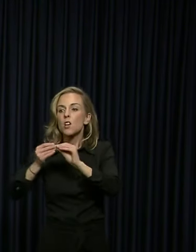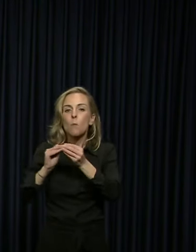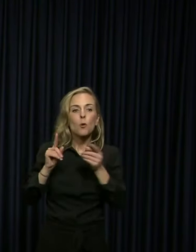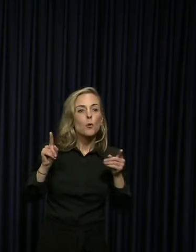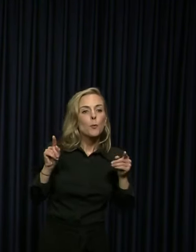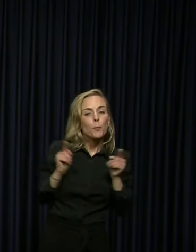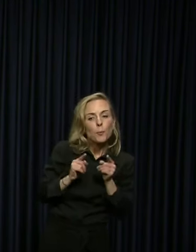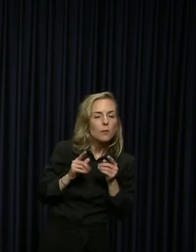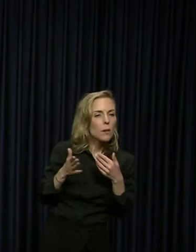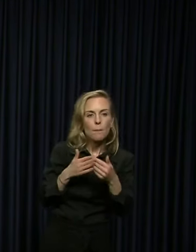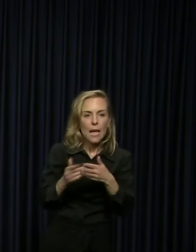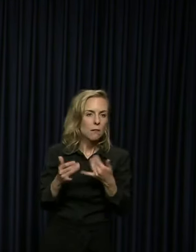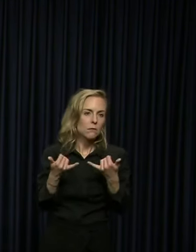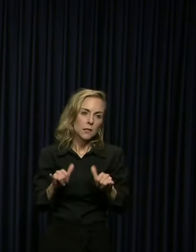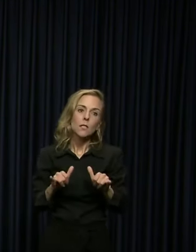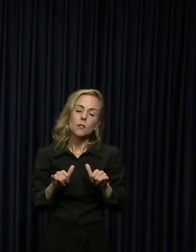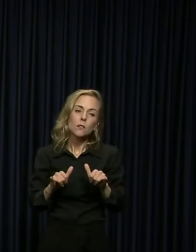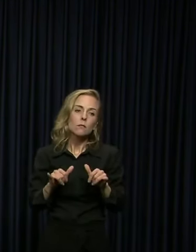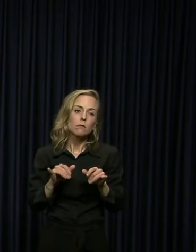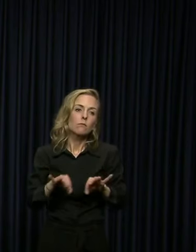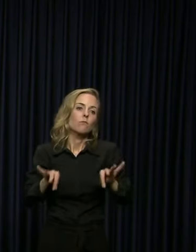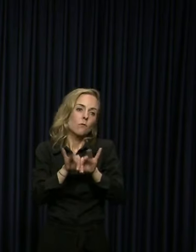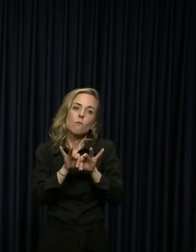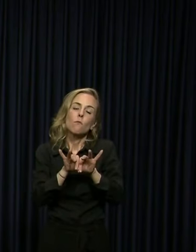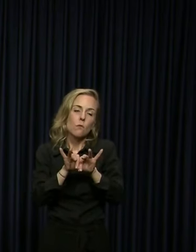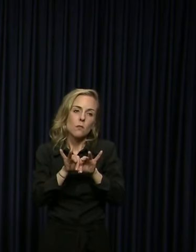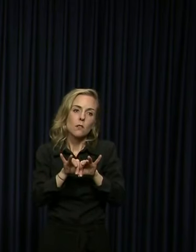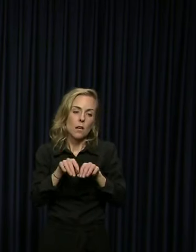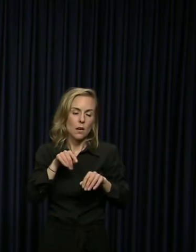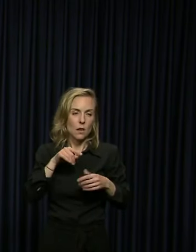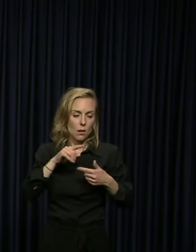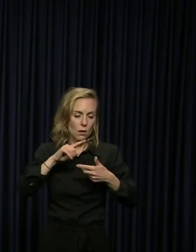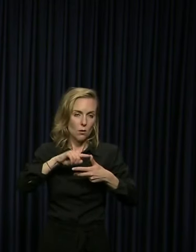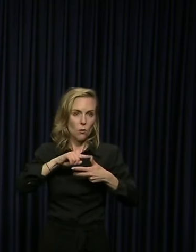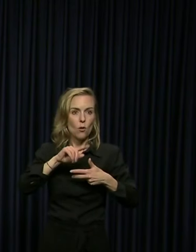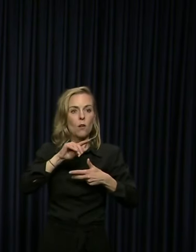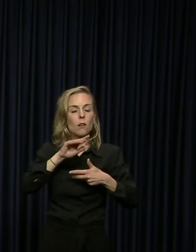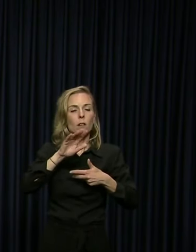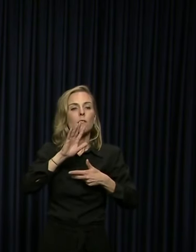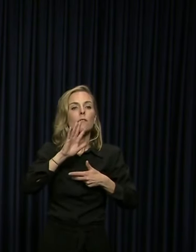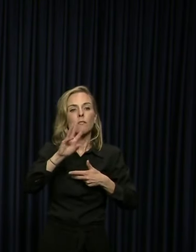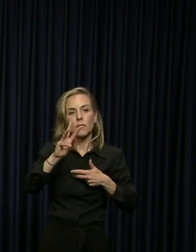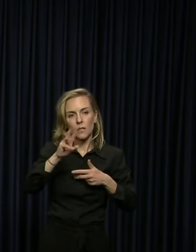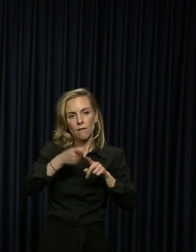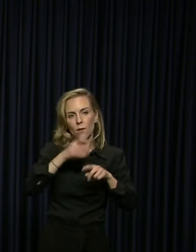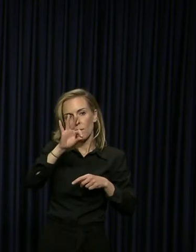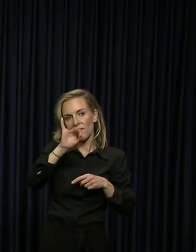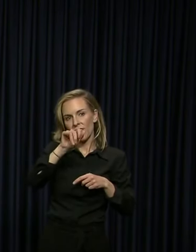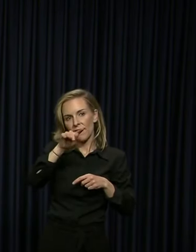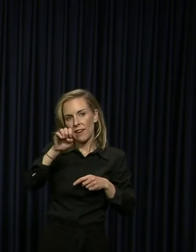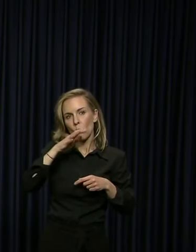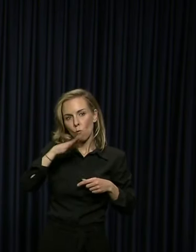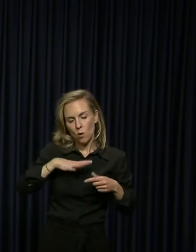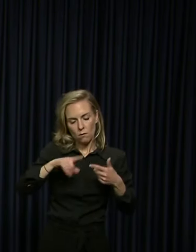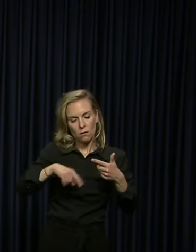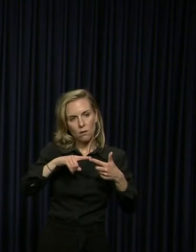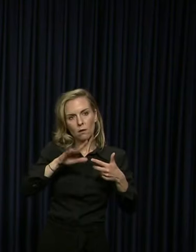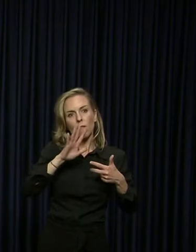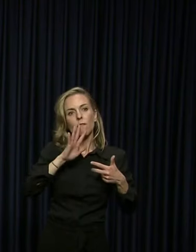I'LL TELL YOU WHAT THAT MEANS TO ME. HE'S SEVEN YEARS ORDINANCE I AM.